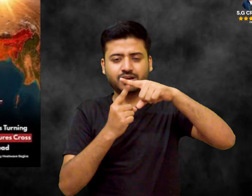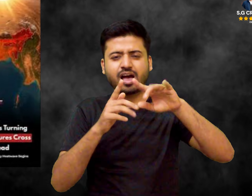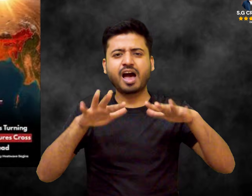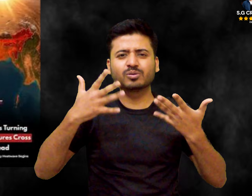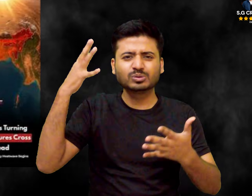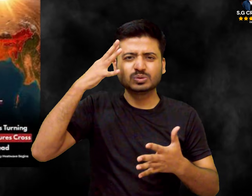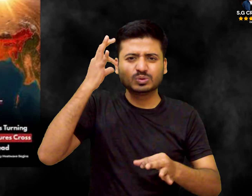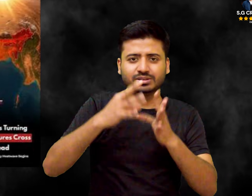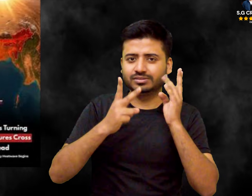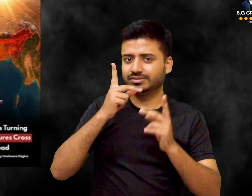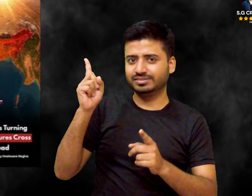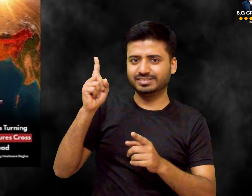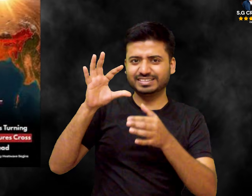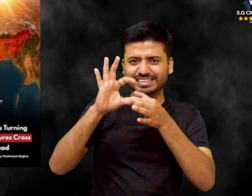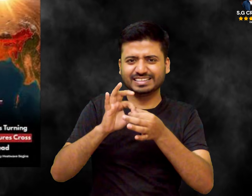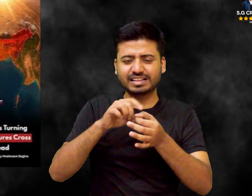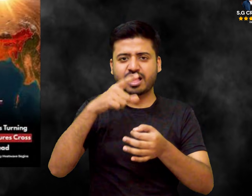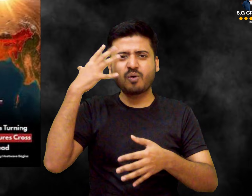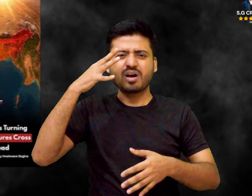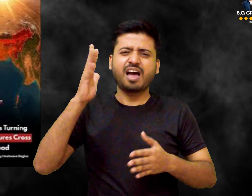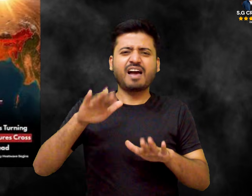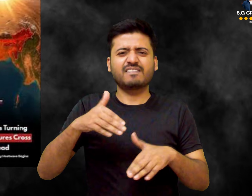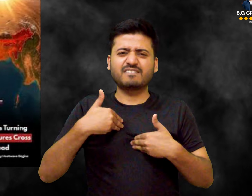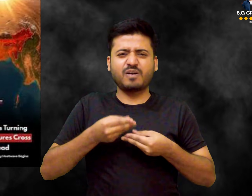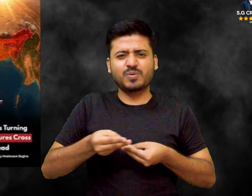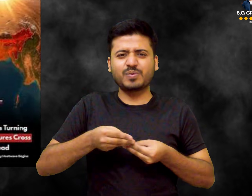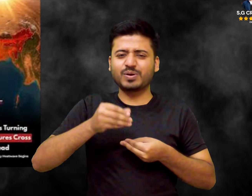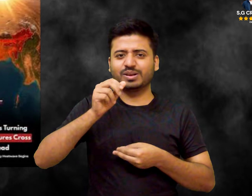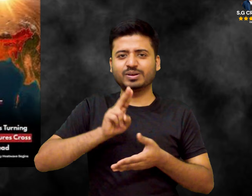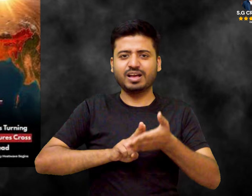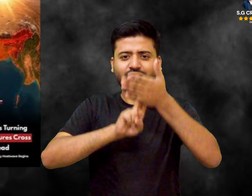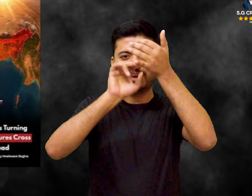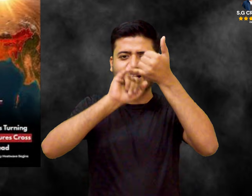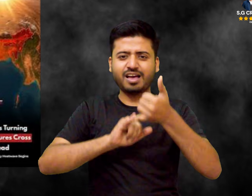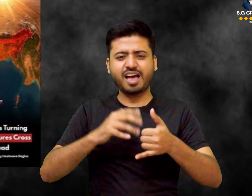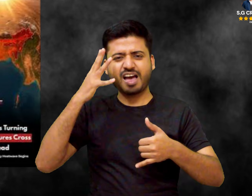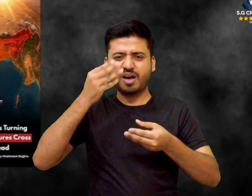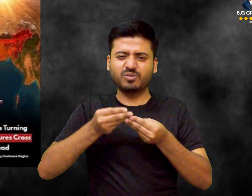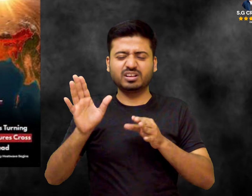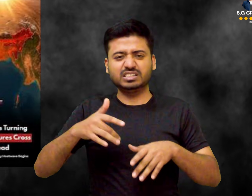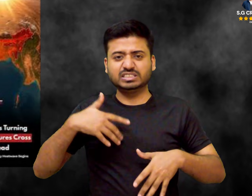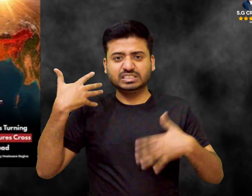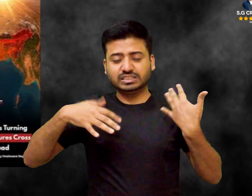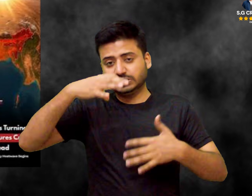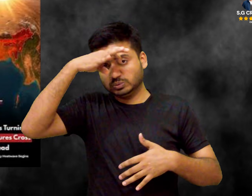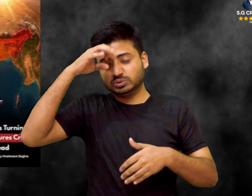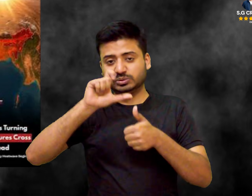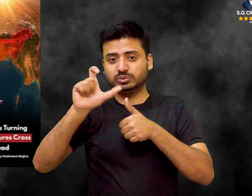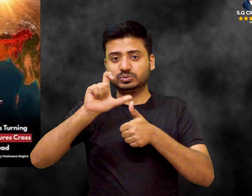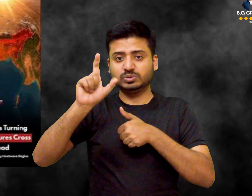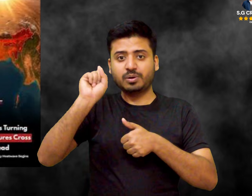B, UVB, rays from the sun hit the skin, they convert a form of cholesterol into previtamin D3,